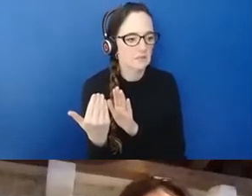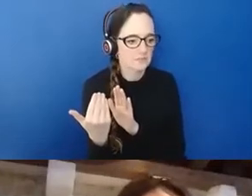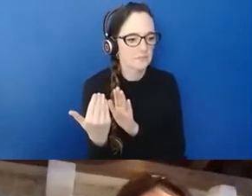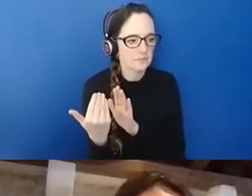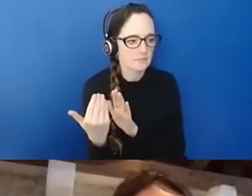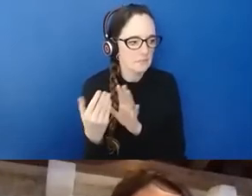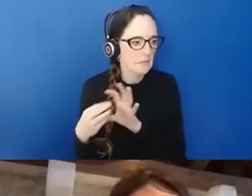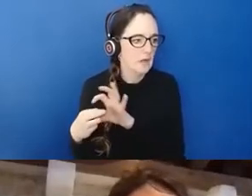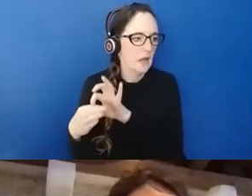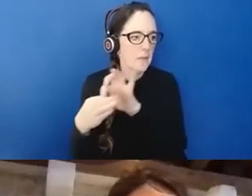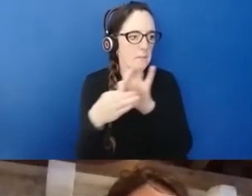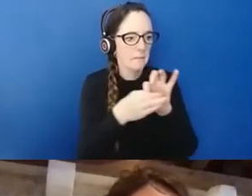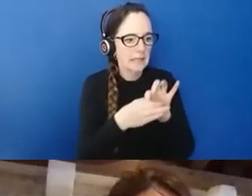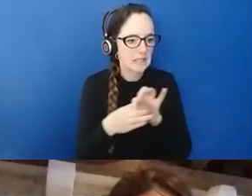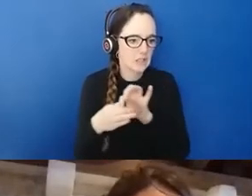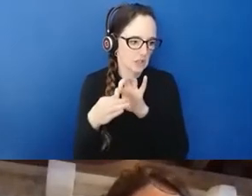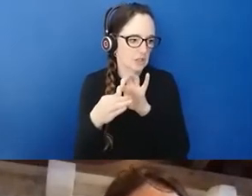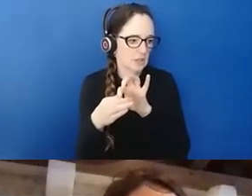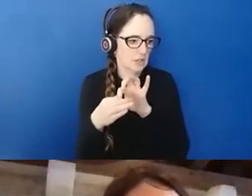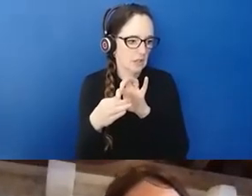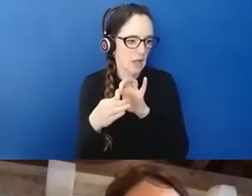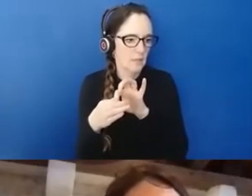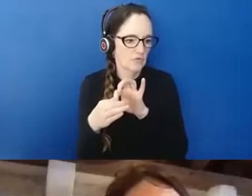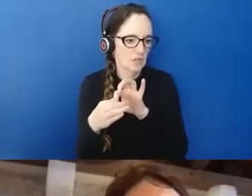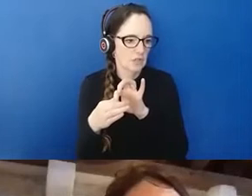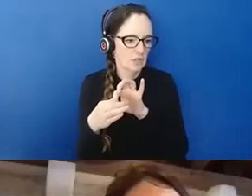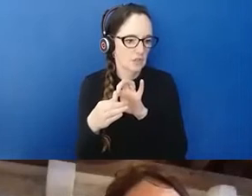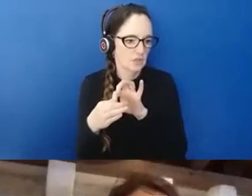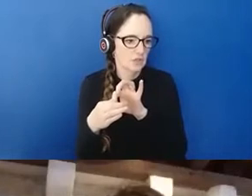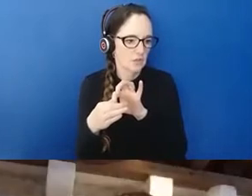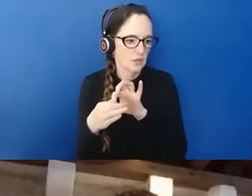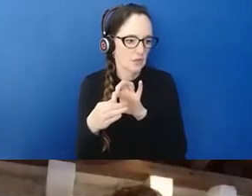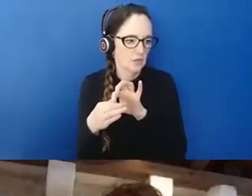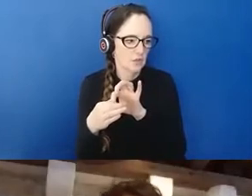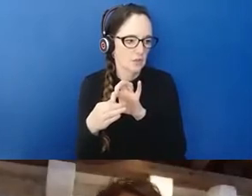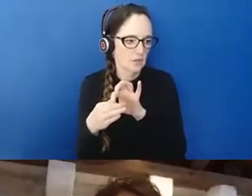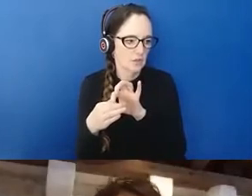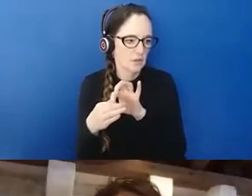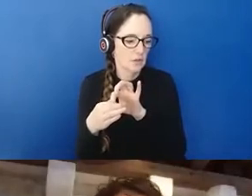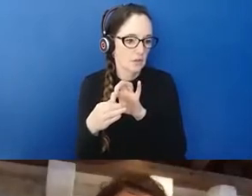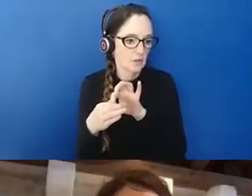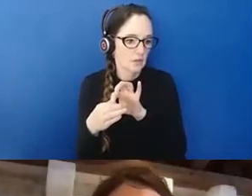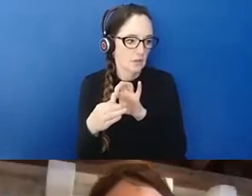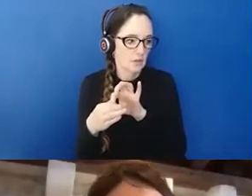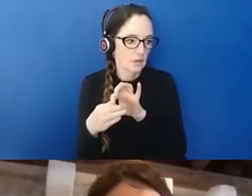Ashkal Alwan and it's a piece that deals with the, it's